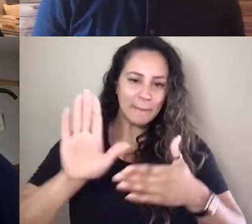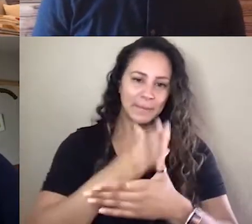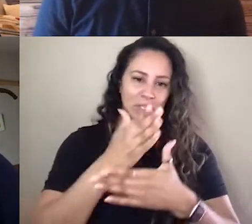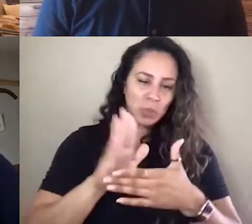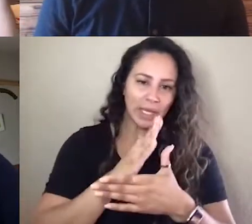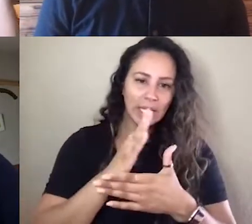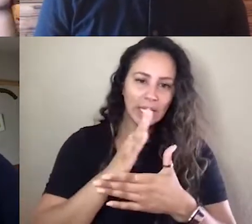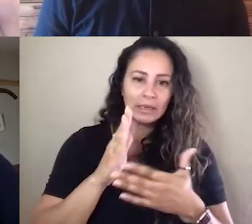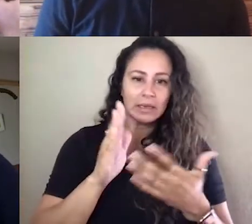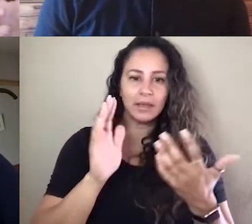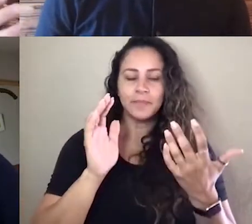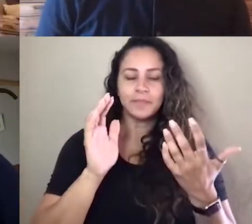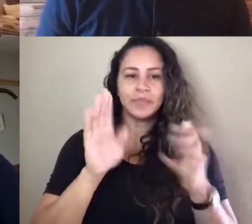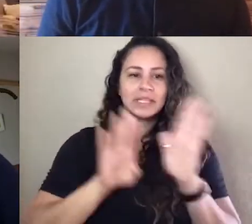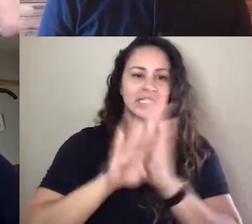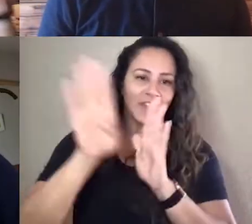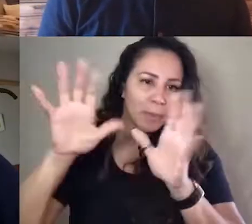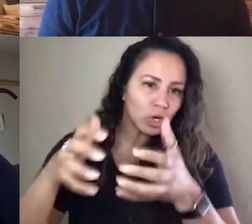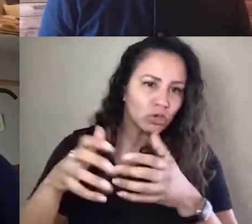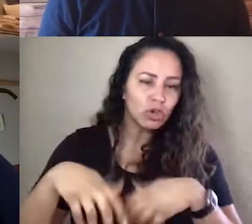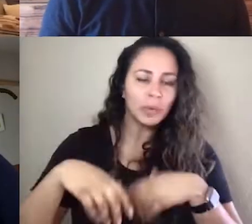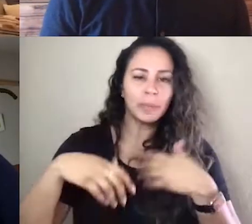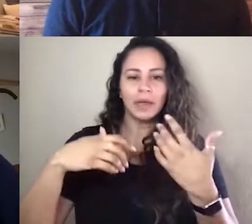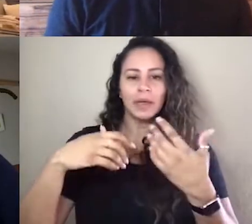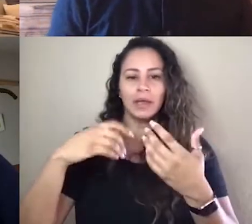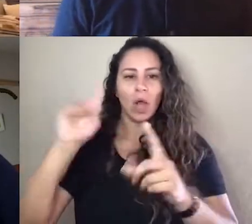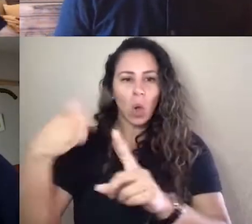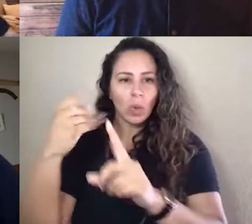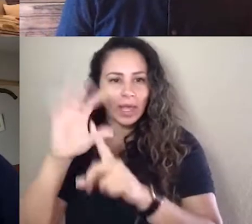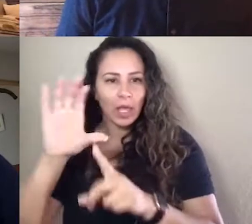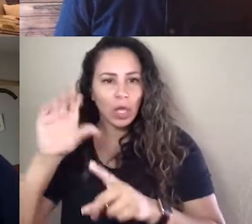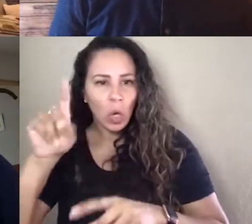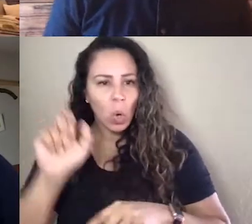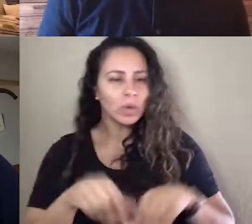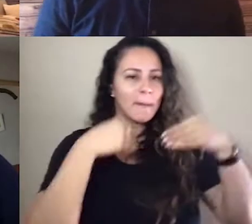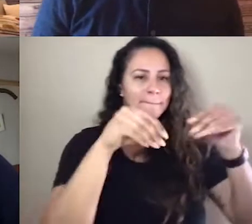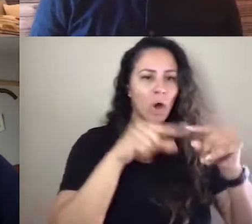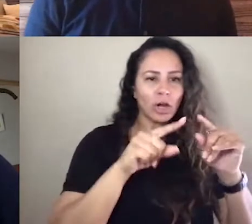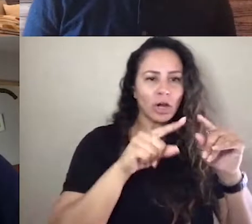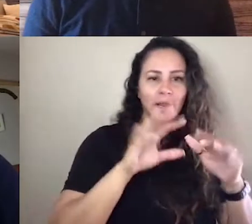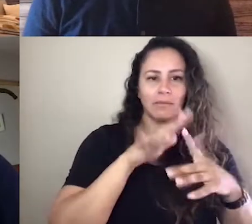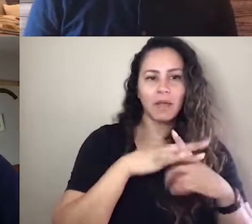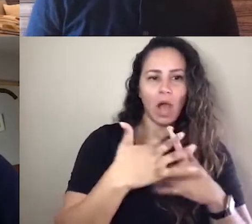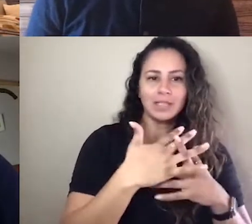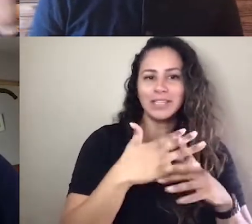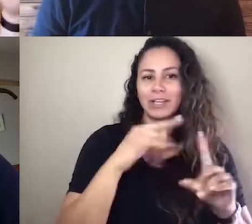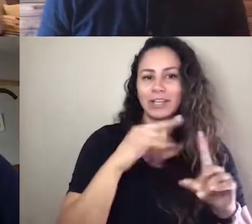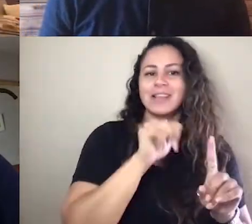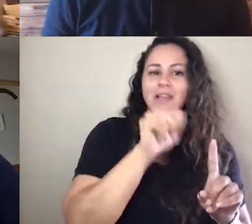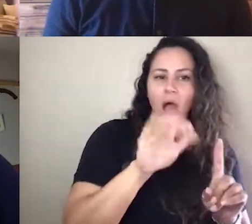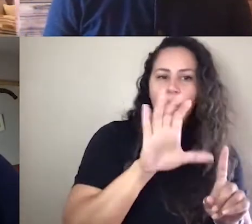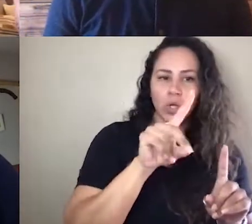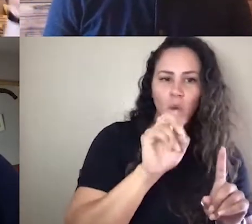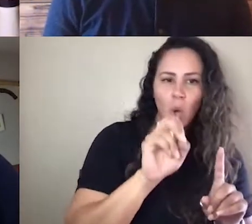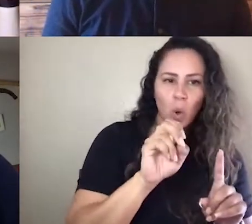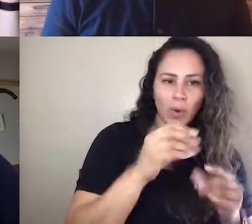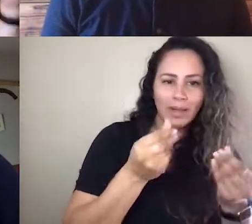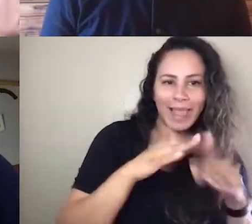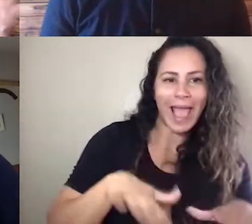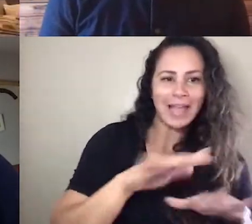IS LIVING ENTIRELY IN CODE. THE MARKETER LIVING IN NONCODE LAND AND THEN A TON OF